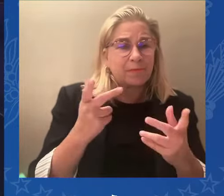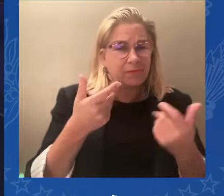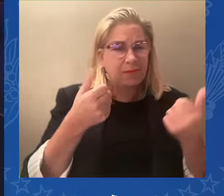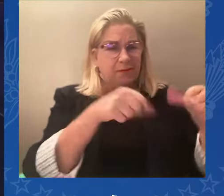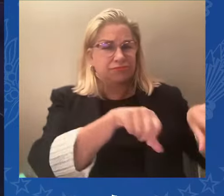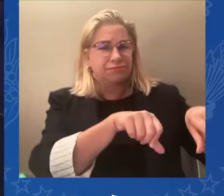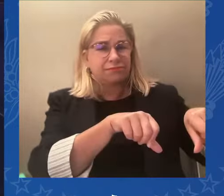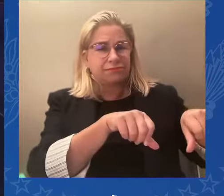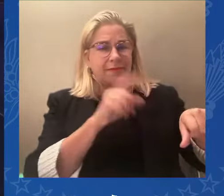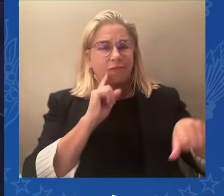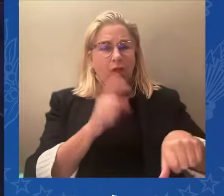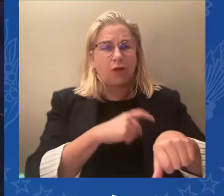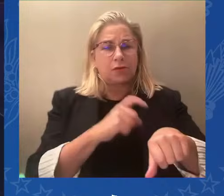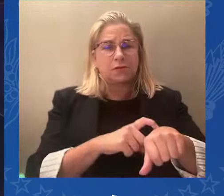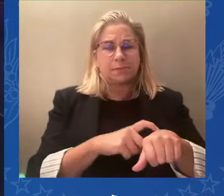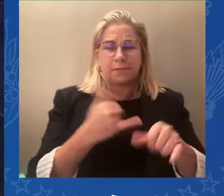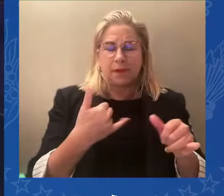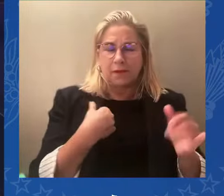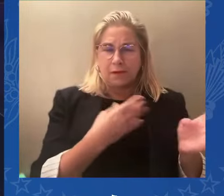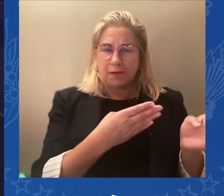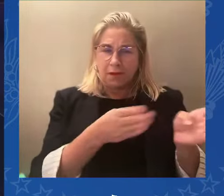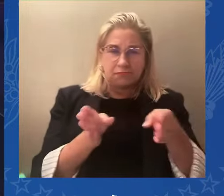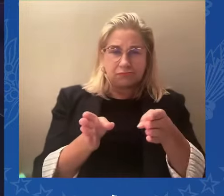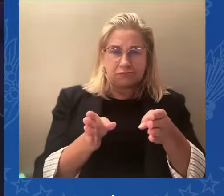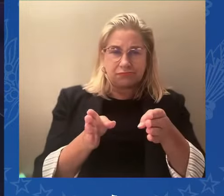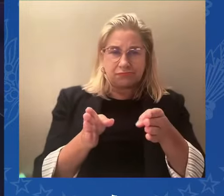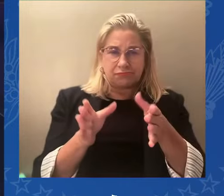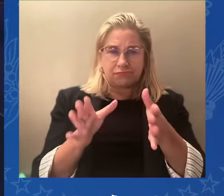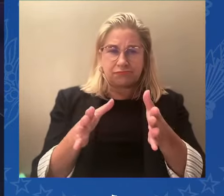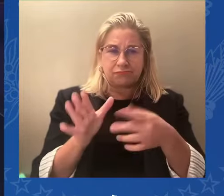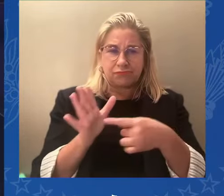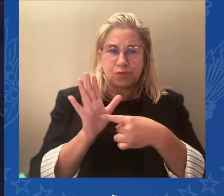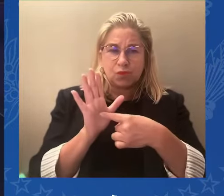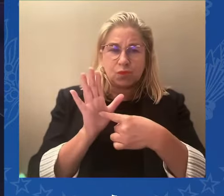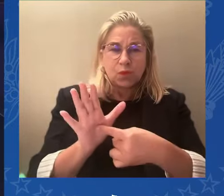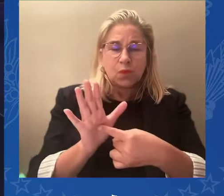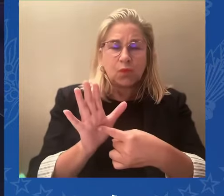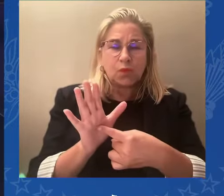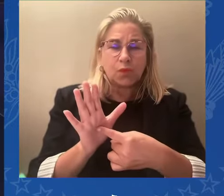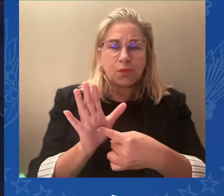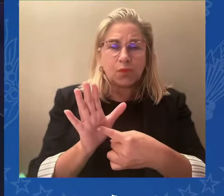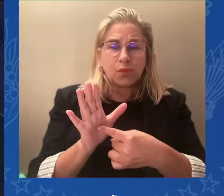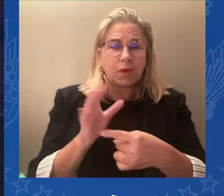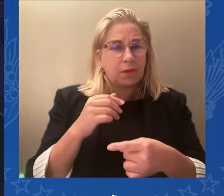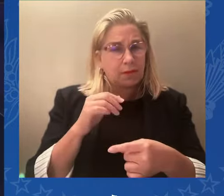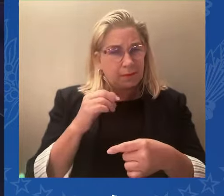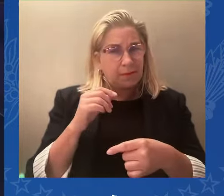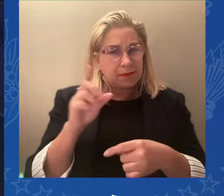that says, “If you win, I lose. If you succeed, I fail.